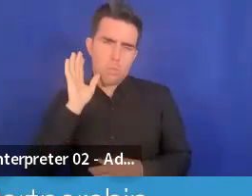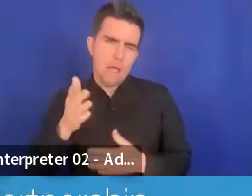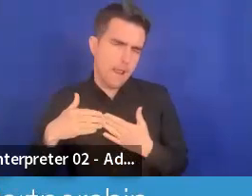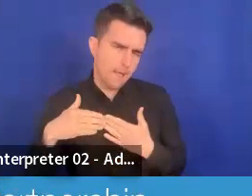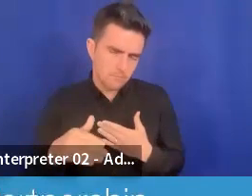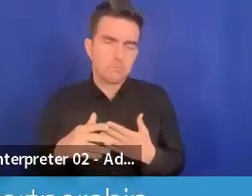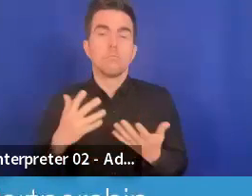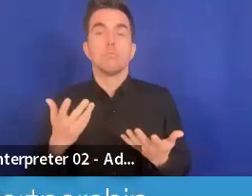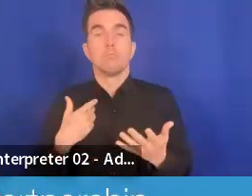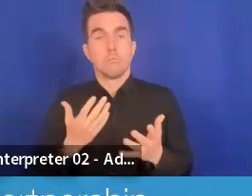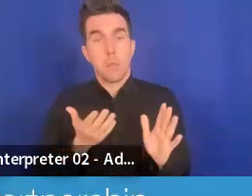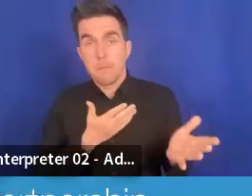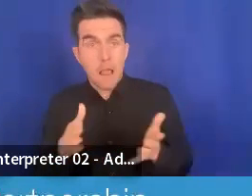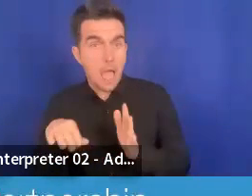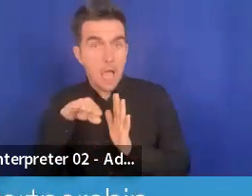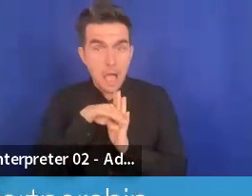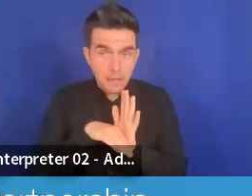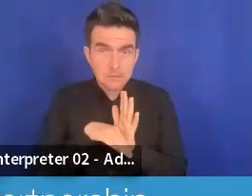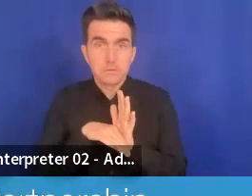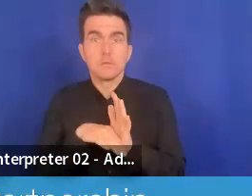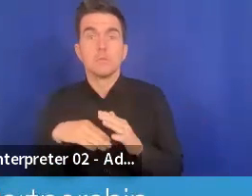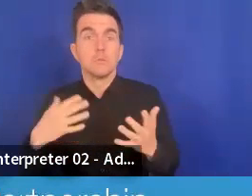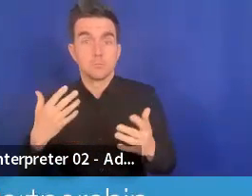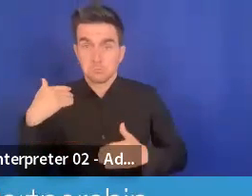developed. Stay tuned. We'll be sharing this information with you.